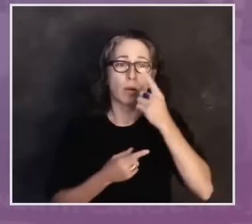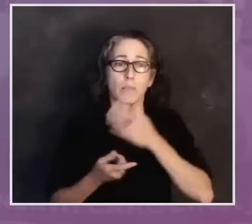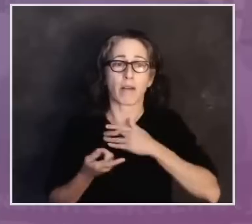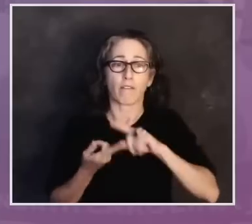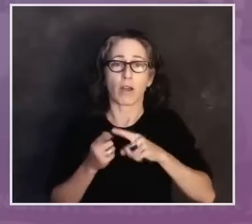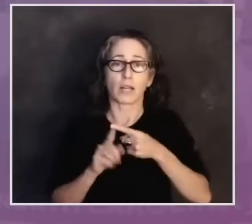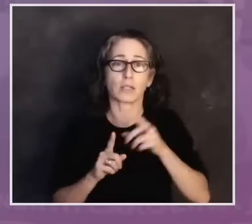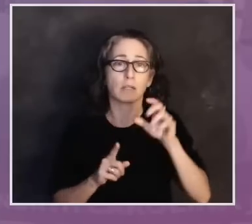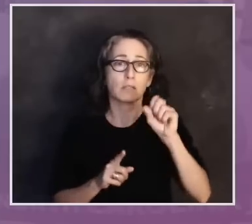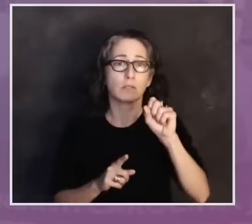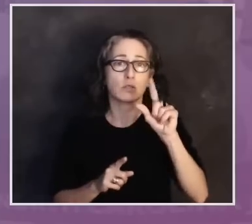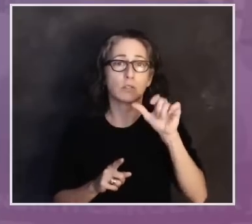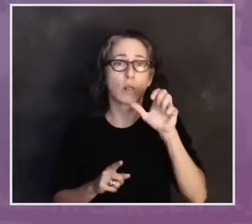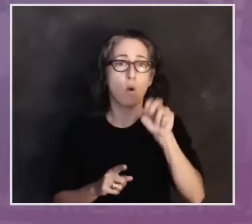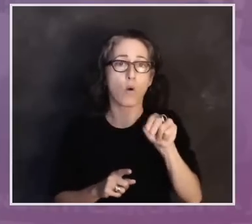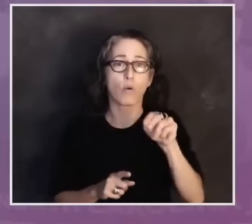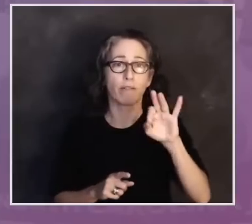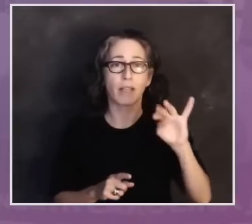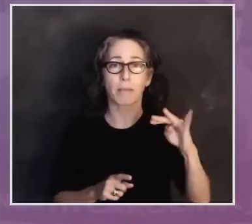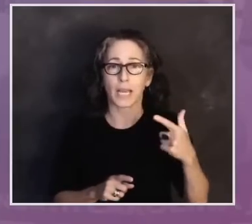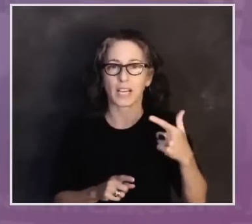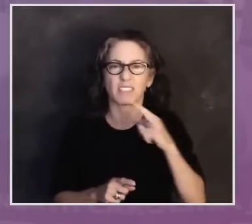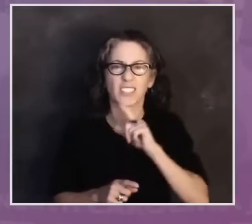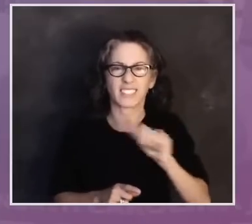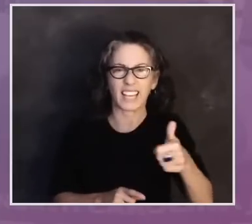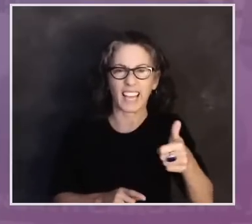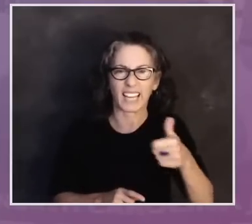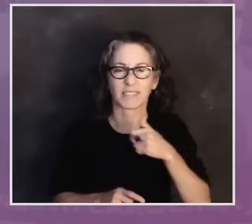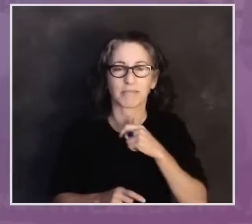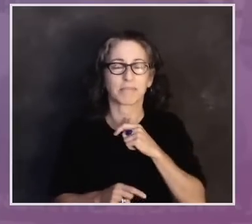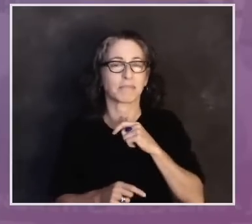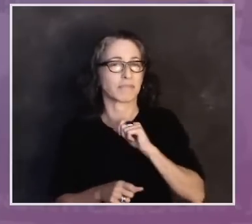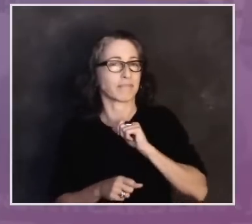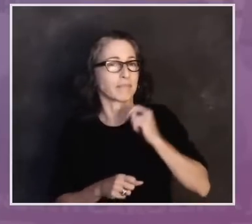IN THIS MOMENT.